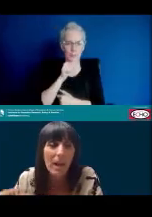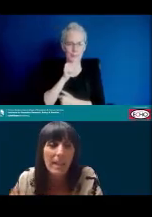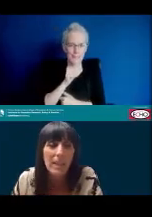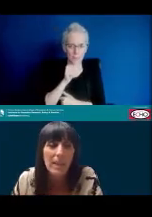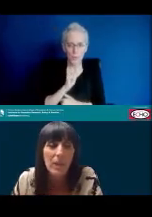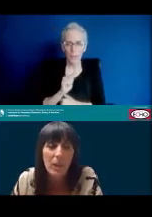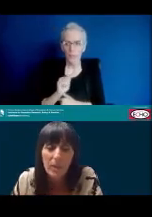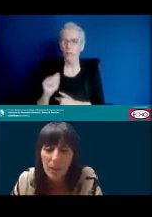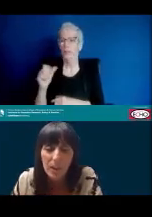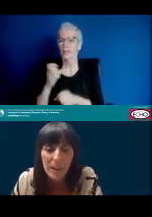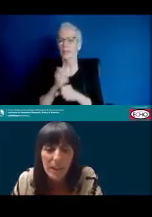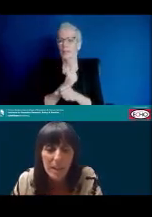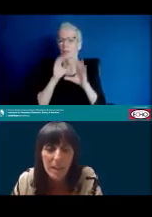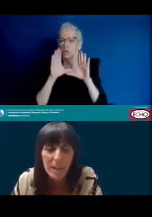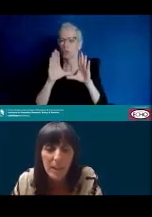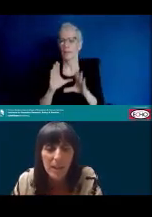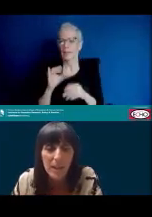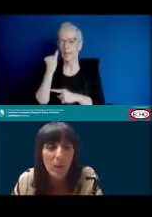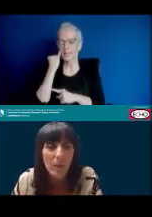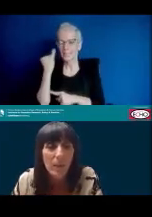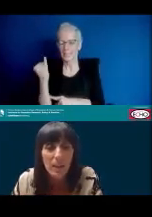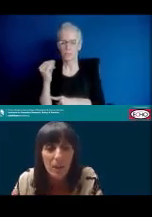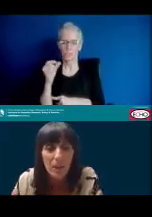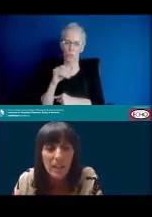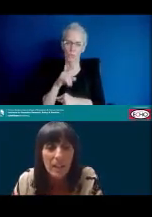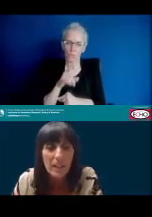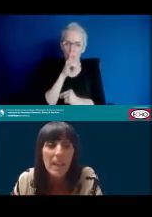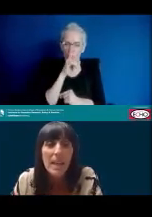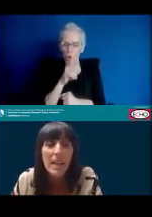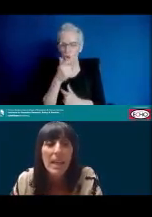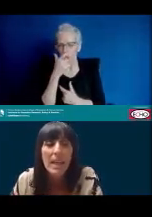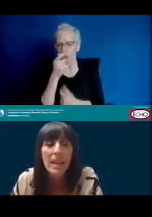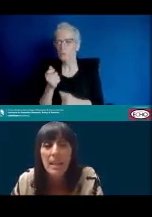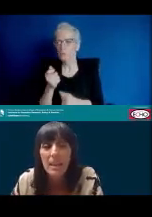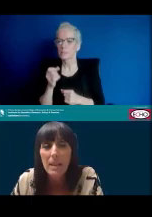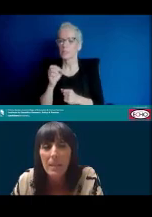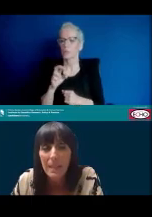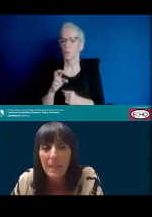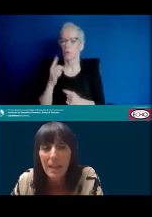ideas. So if you're considering or interested in submitting a